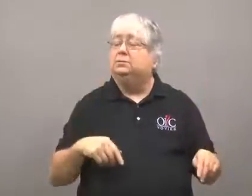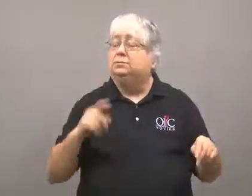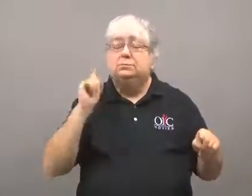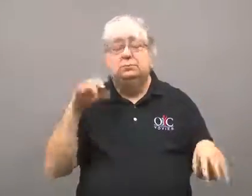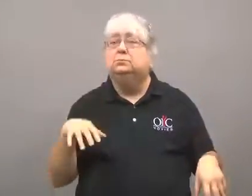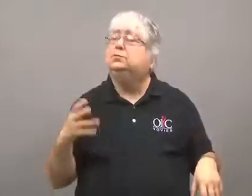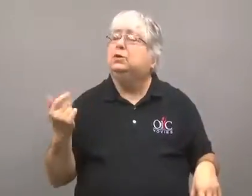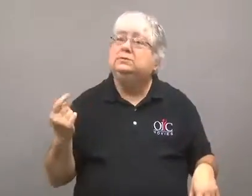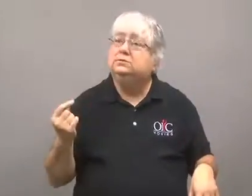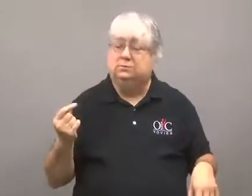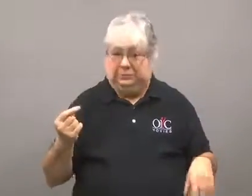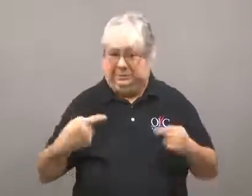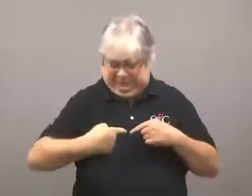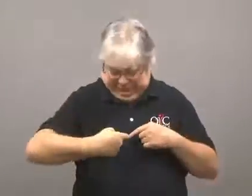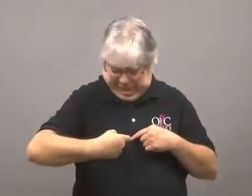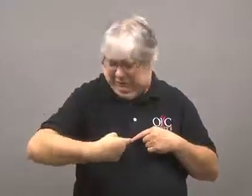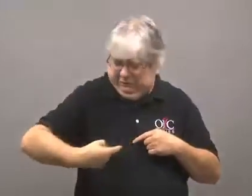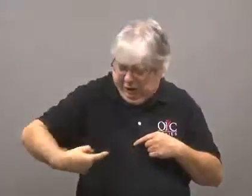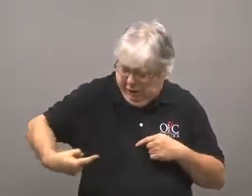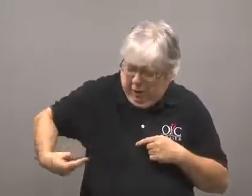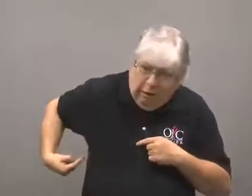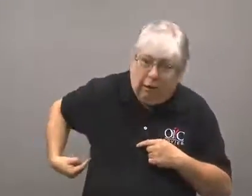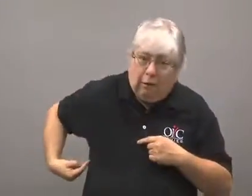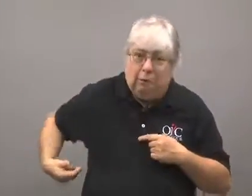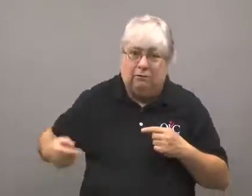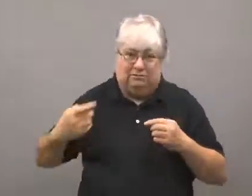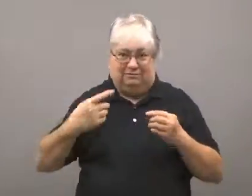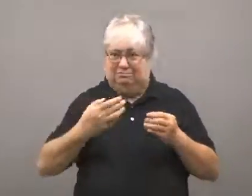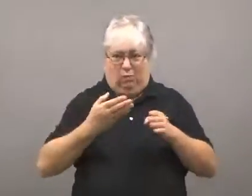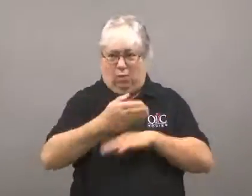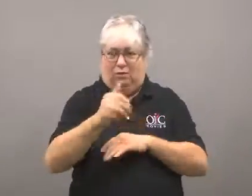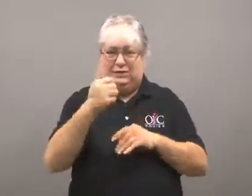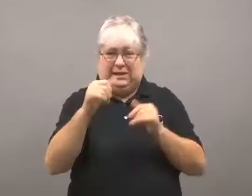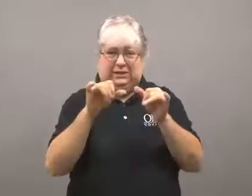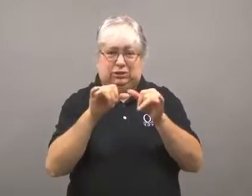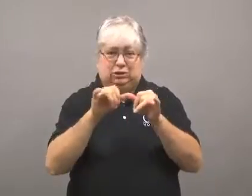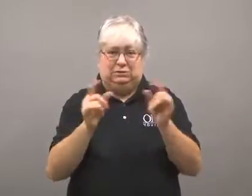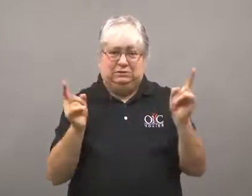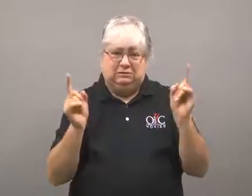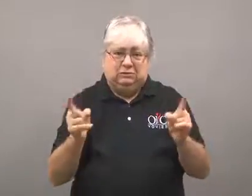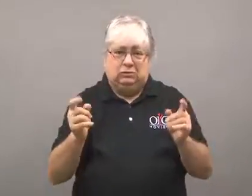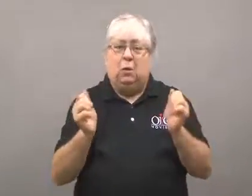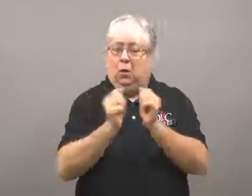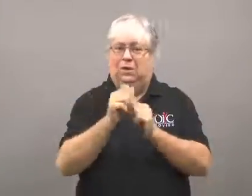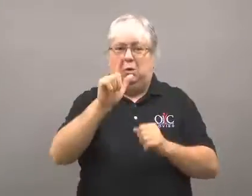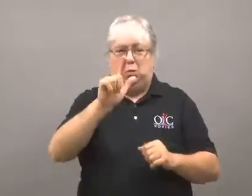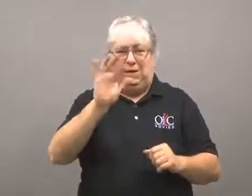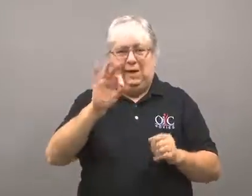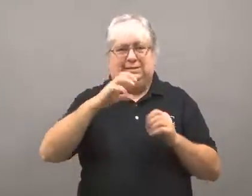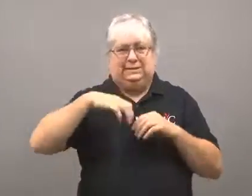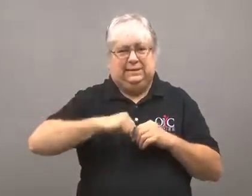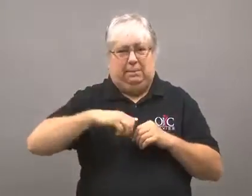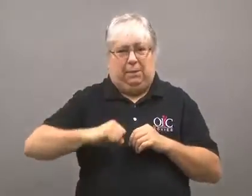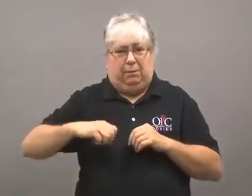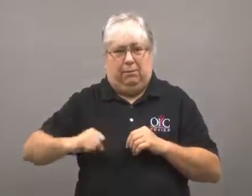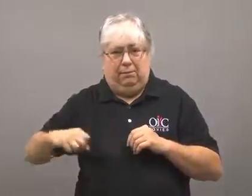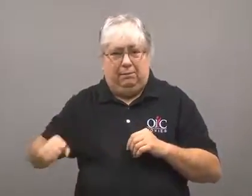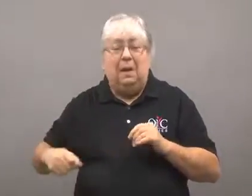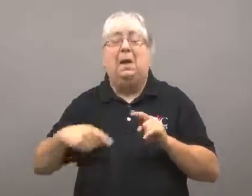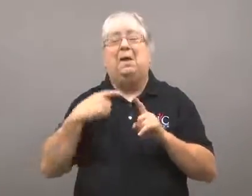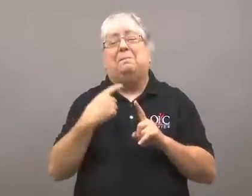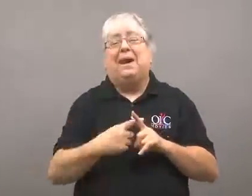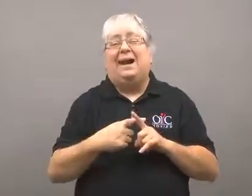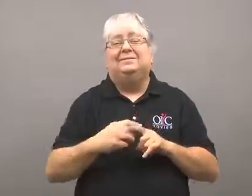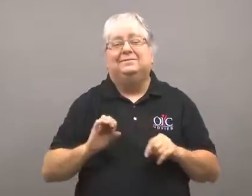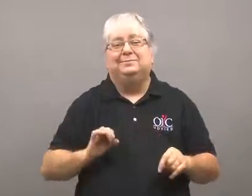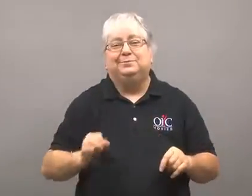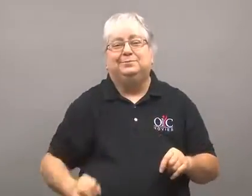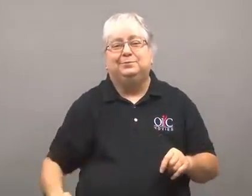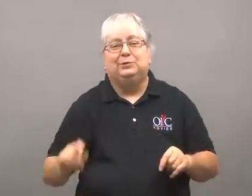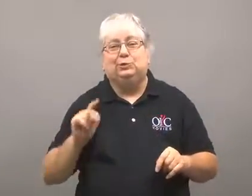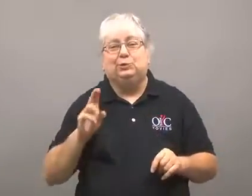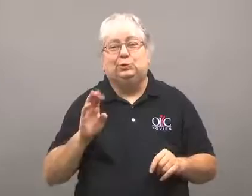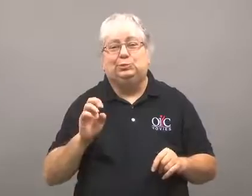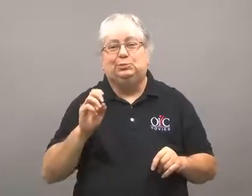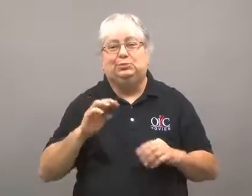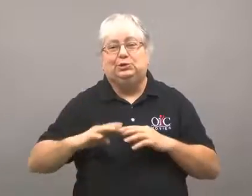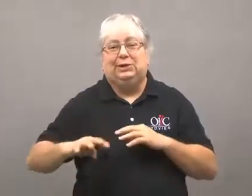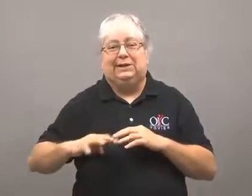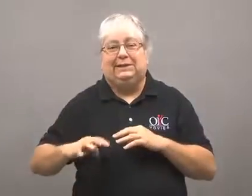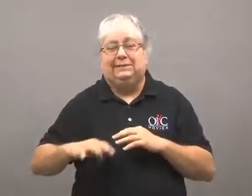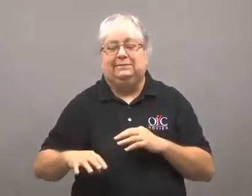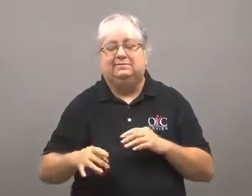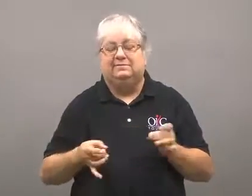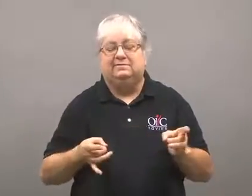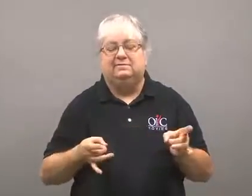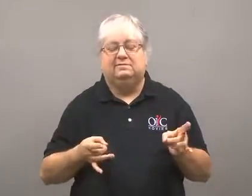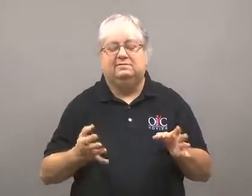So he went ahead and removed it all, leaving the muscle intact. I woke up and was surprised to find out I had a huge incision, over 10 inches long,